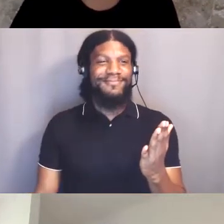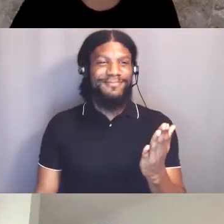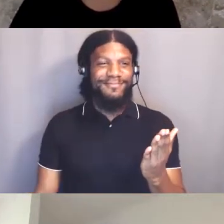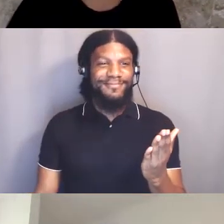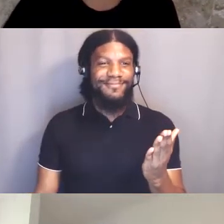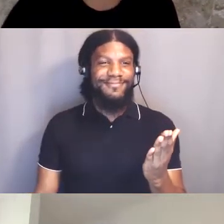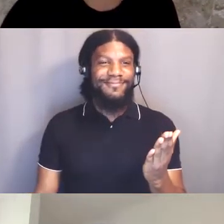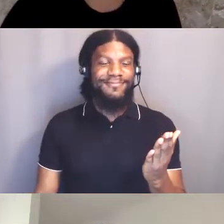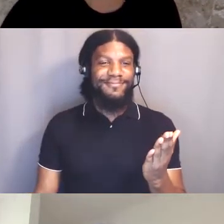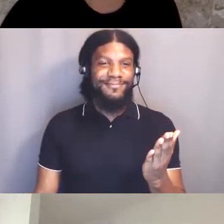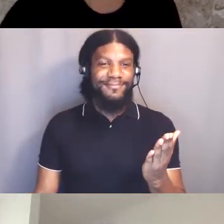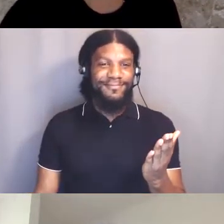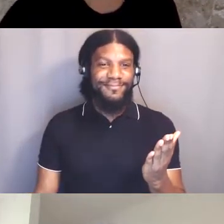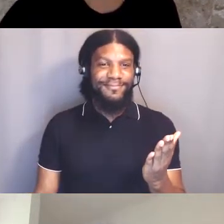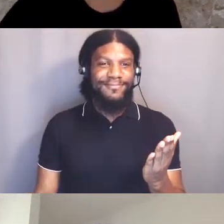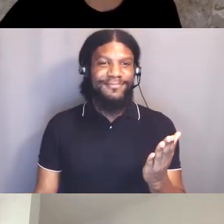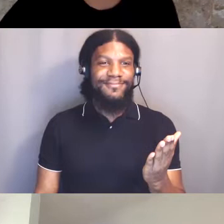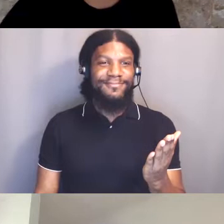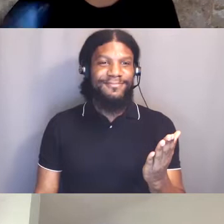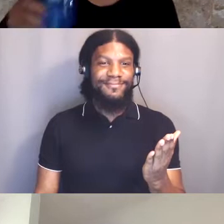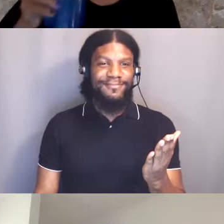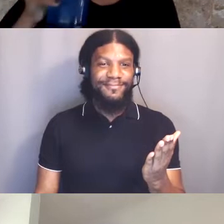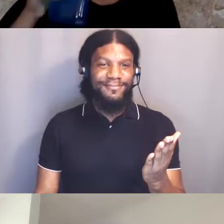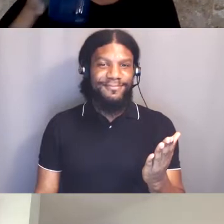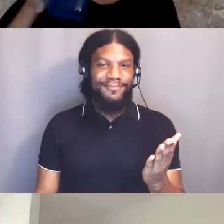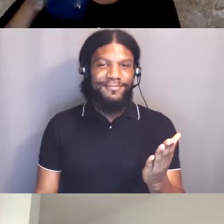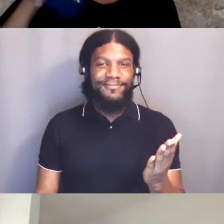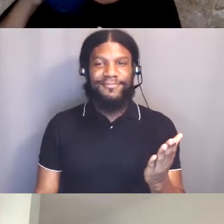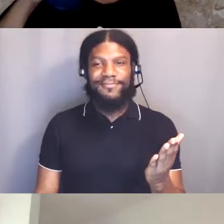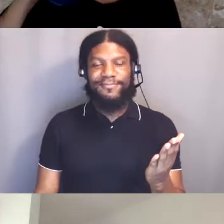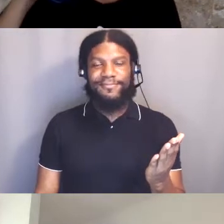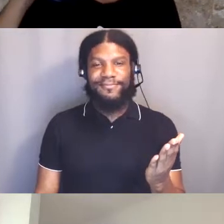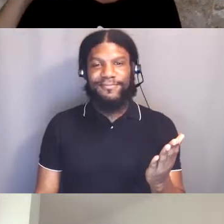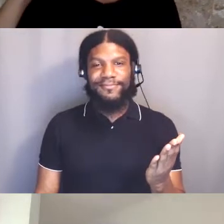and forced into labor. Who were called "slaves," but never submitted as such,